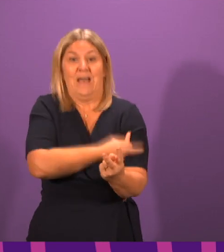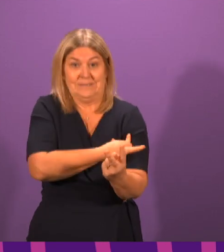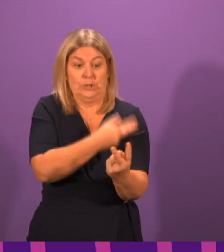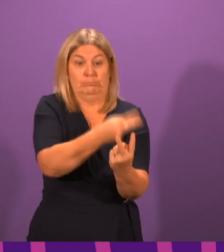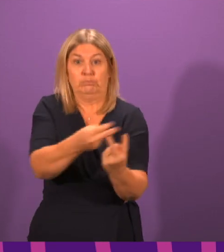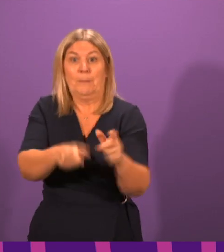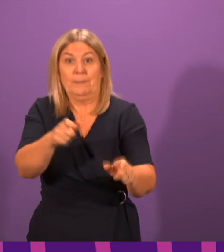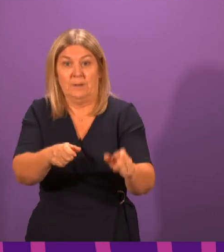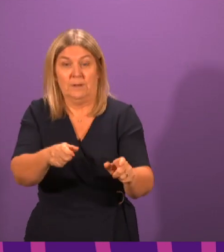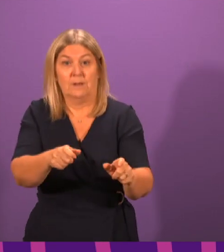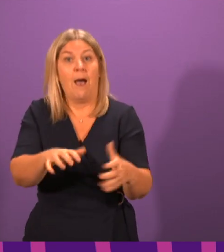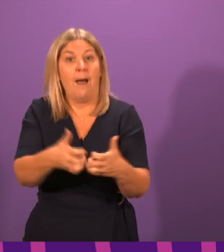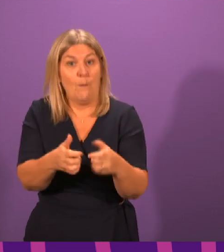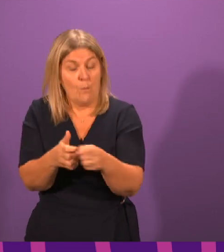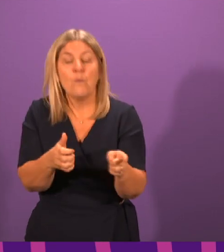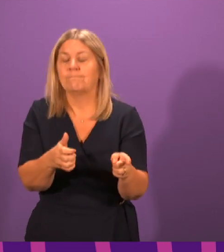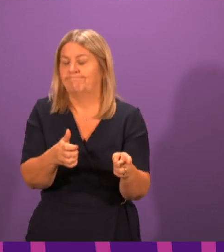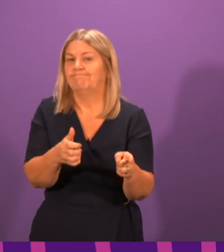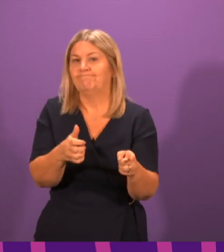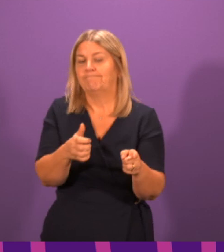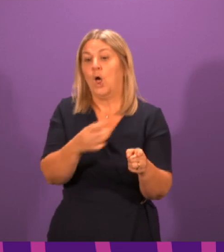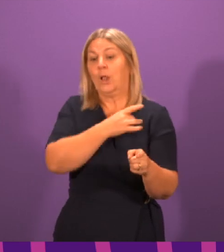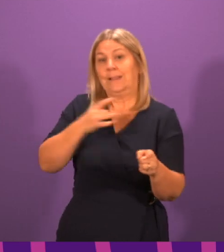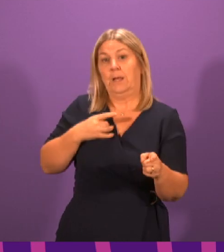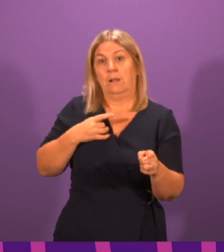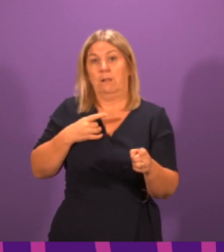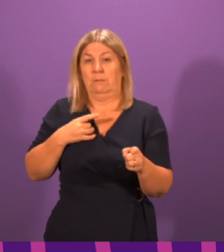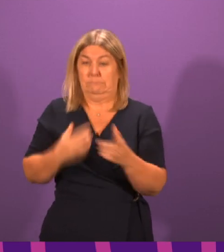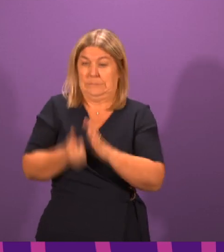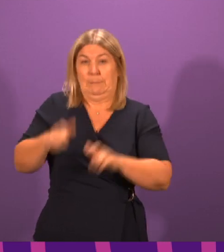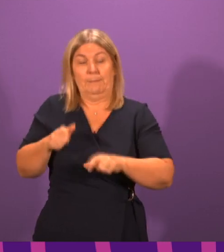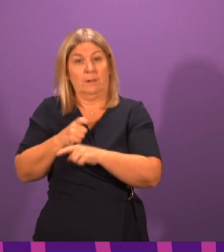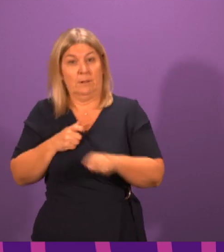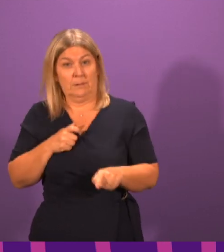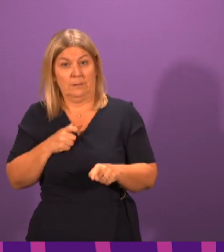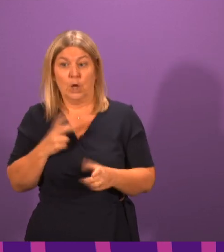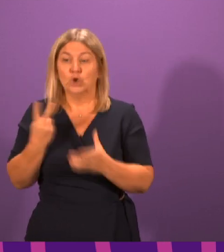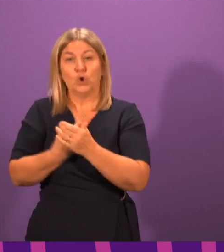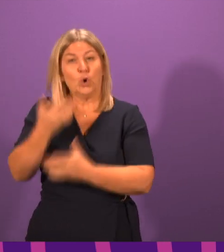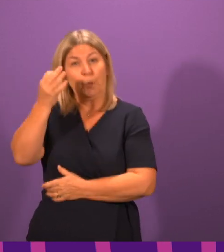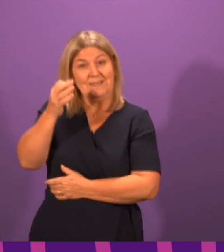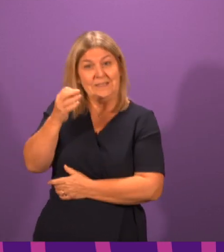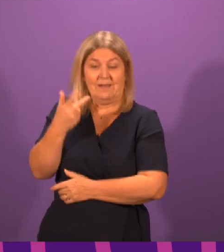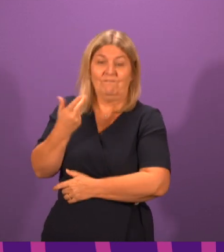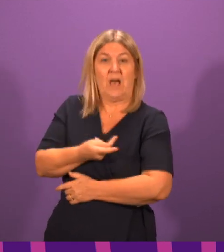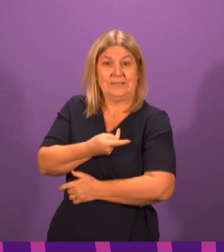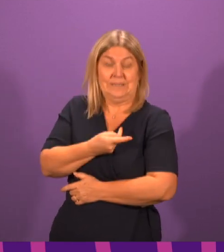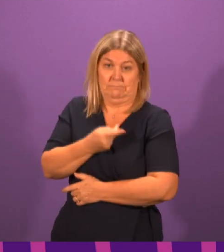be determined by what the clinicians and the Joint Committee on Vaccination and Immunisation tell us